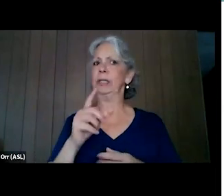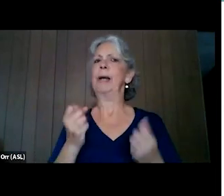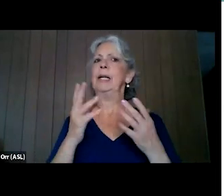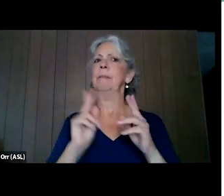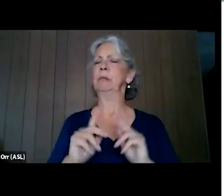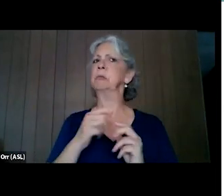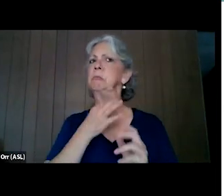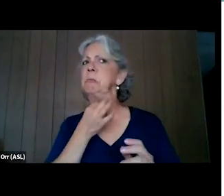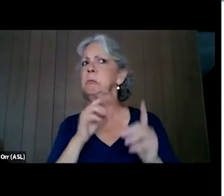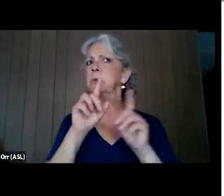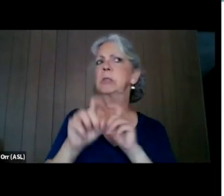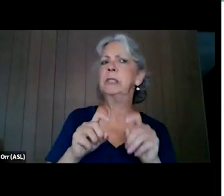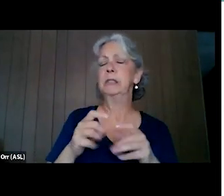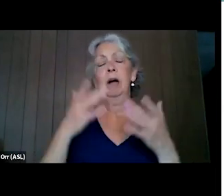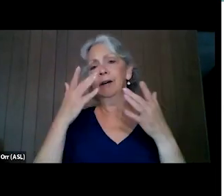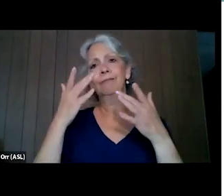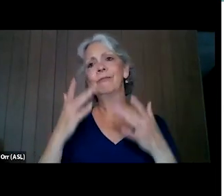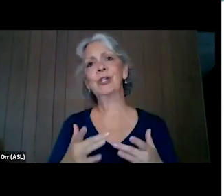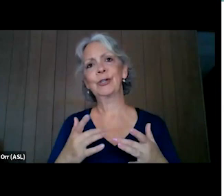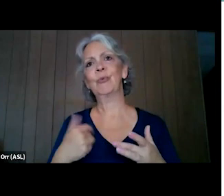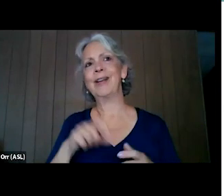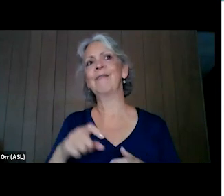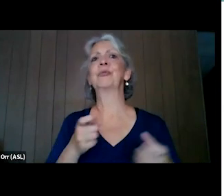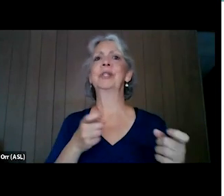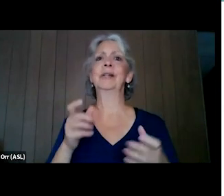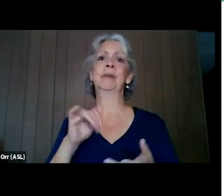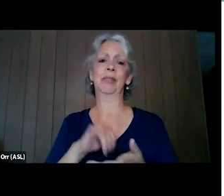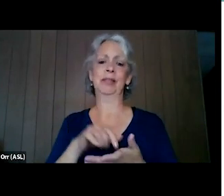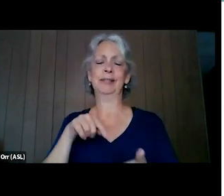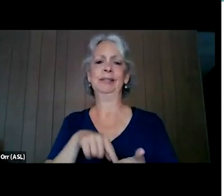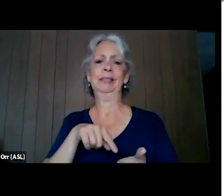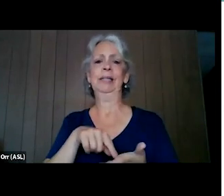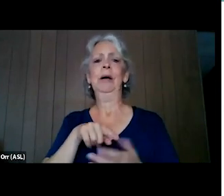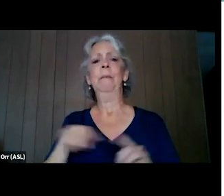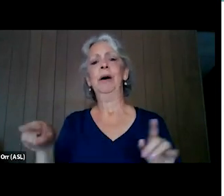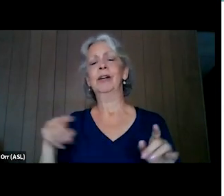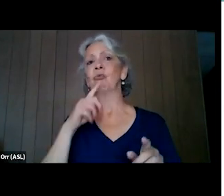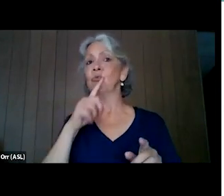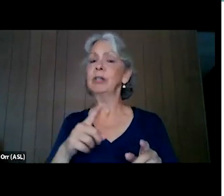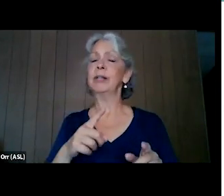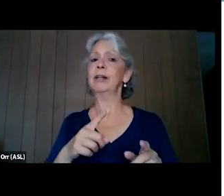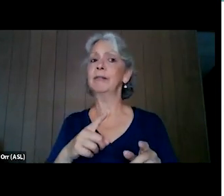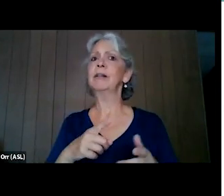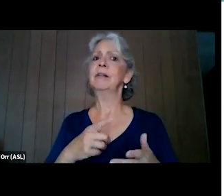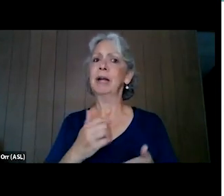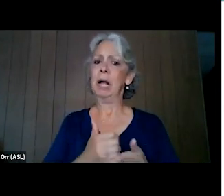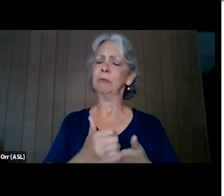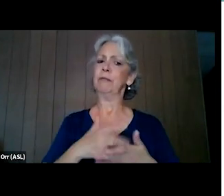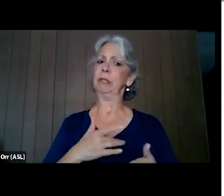It's unfortunate that we are all having to deal with this, but also really heartening to me to see so many people interested in learning as much as they can